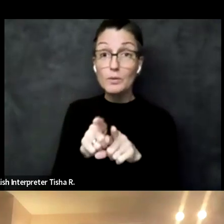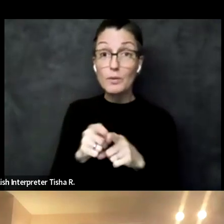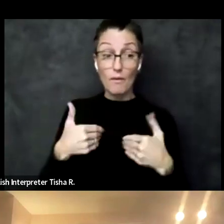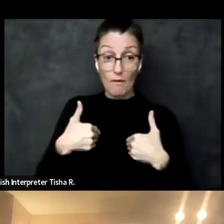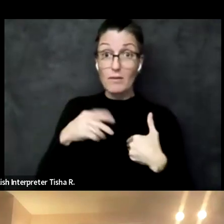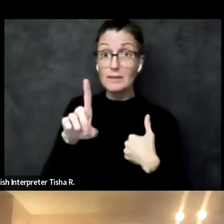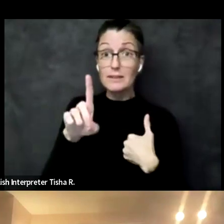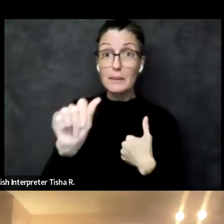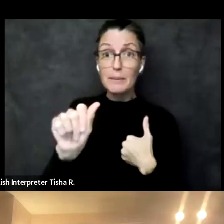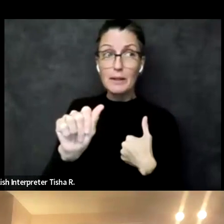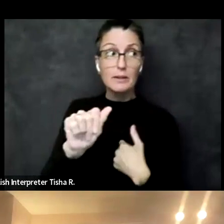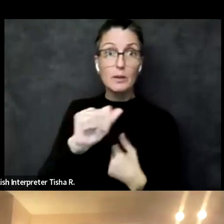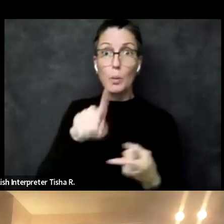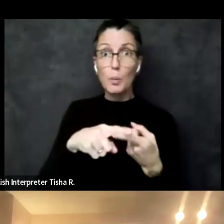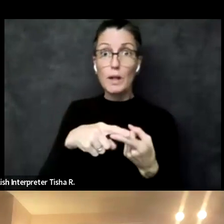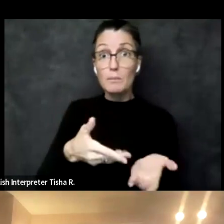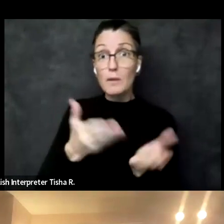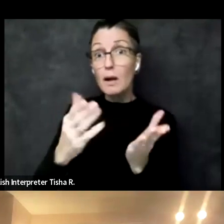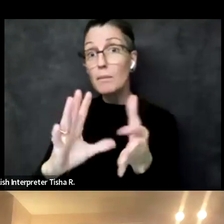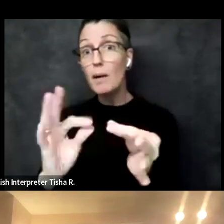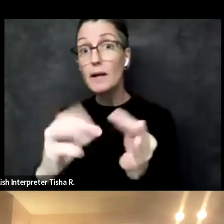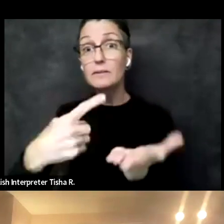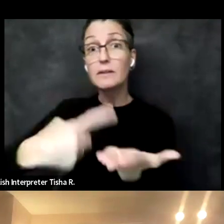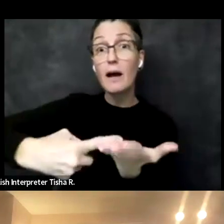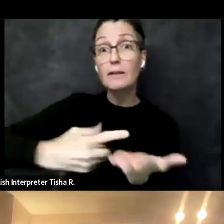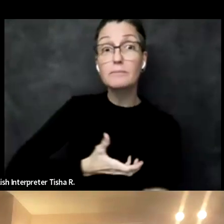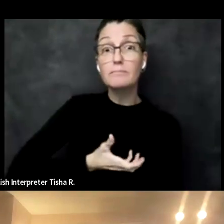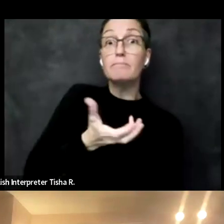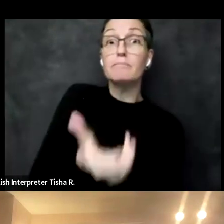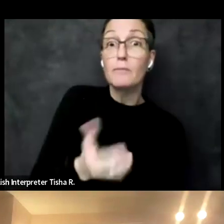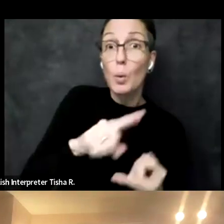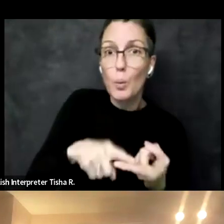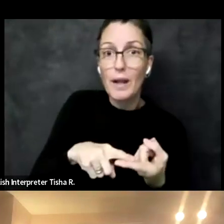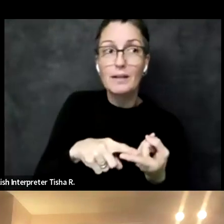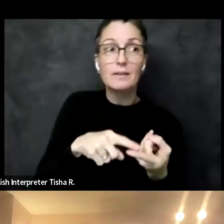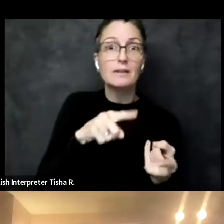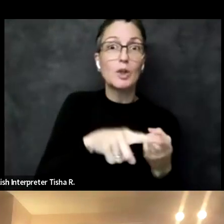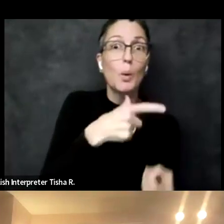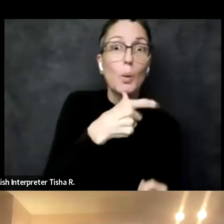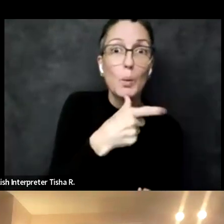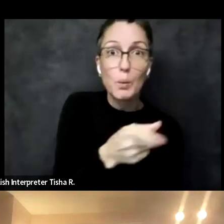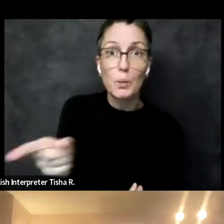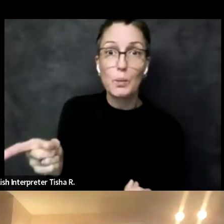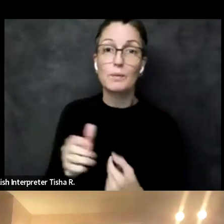when to speak about it and how to speak about it and to whom to speak about. And, and those,